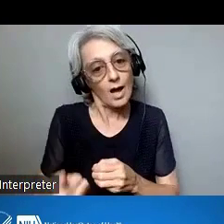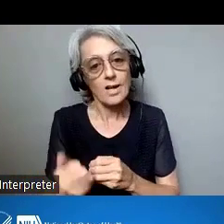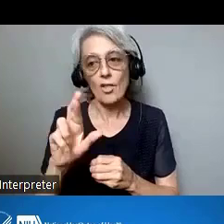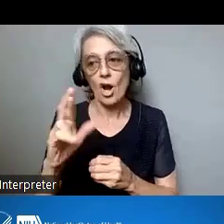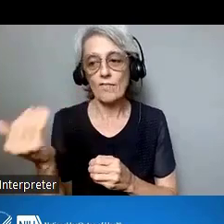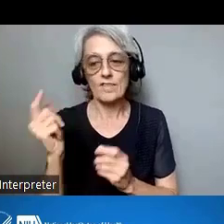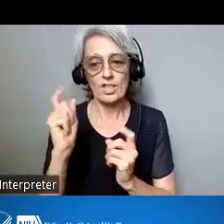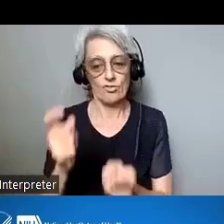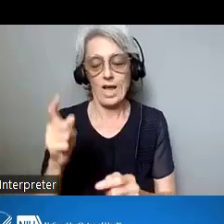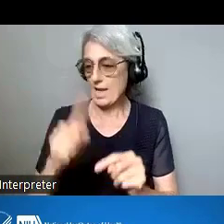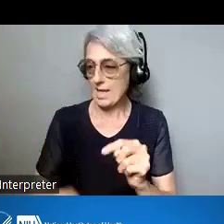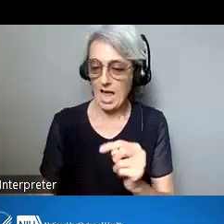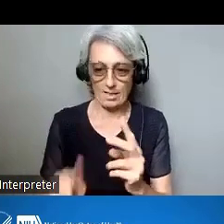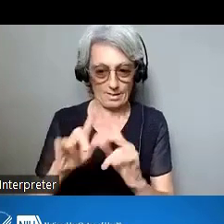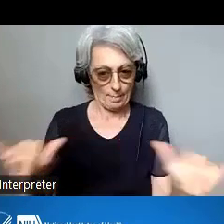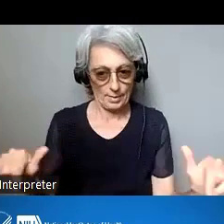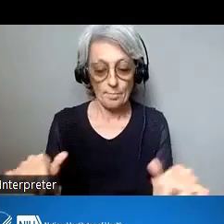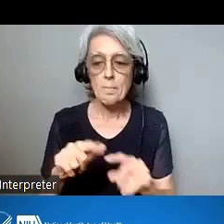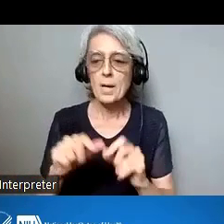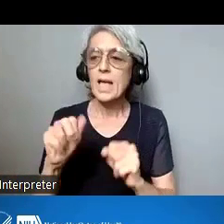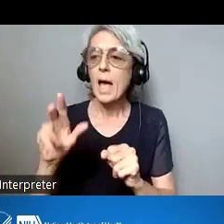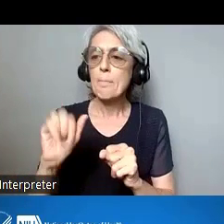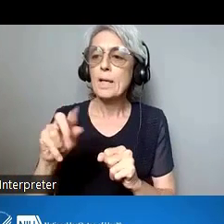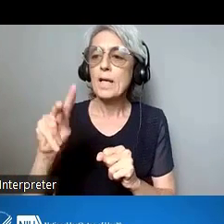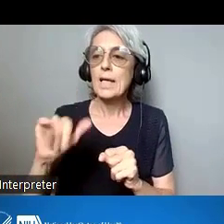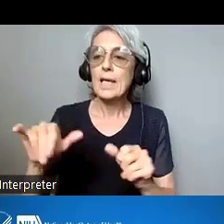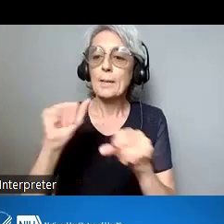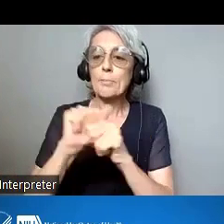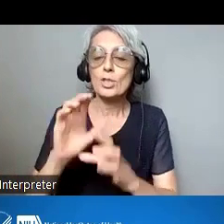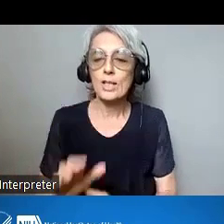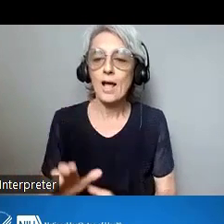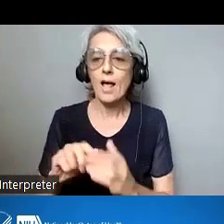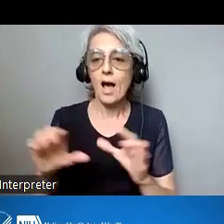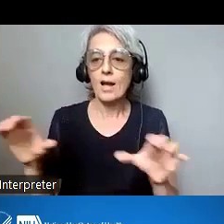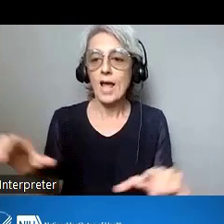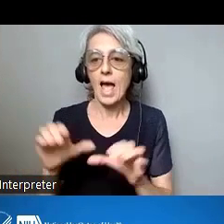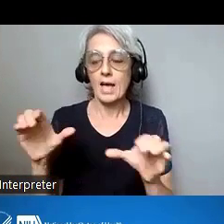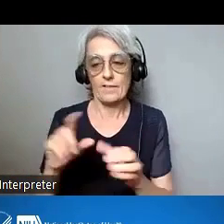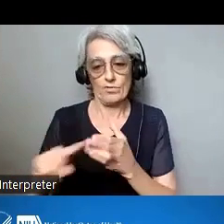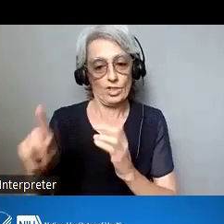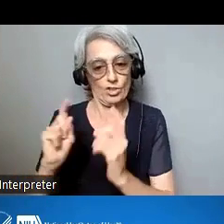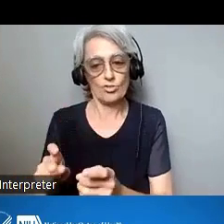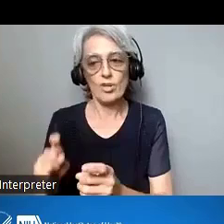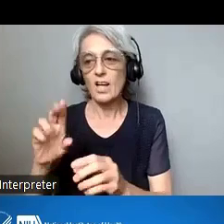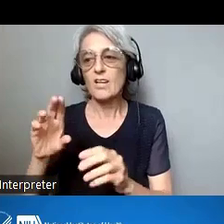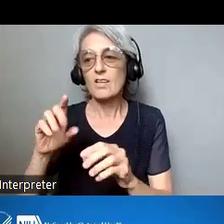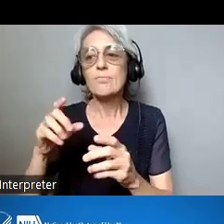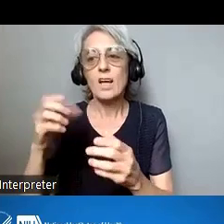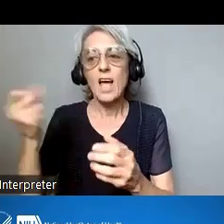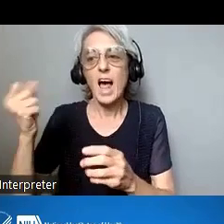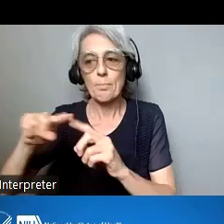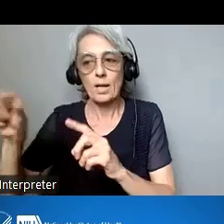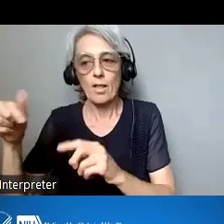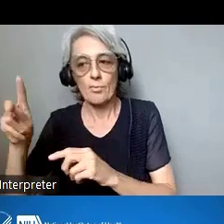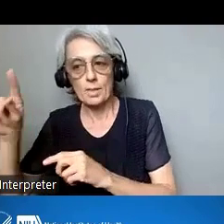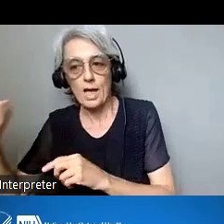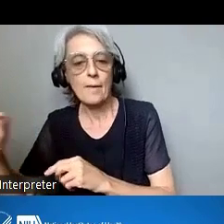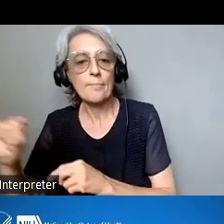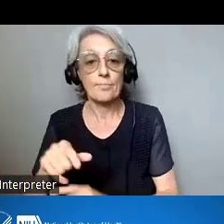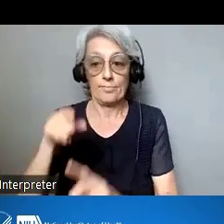but can be key personnel on an active NIH grant held by another PI. The applicant for REAP should have a primary appointment